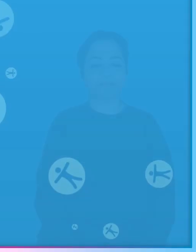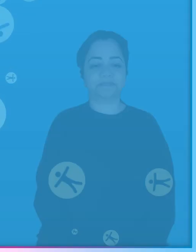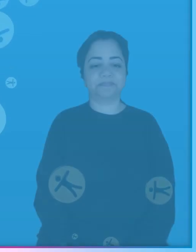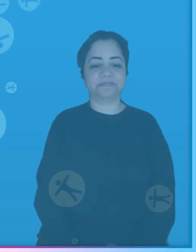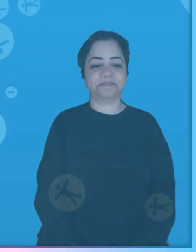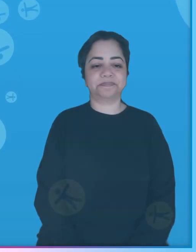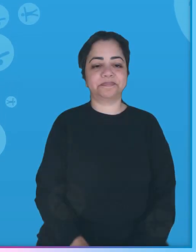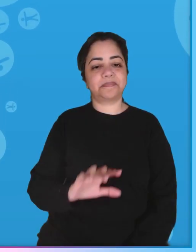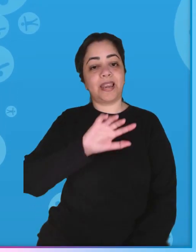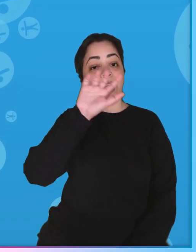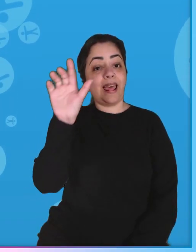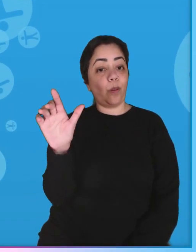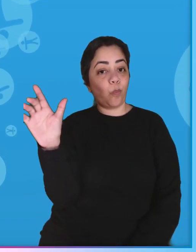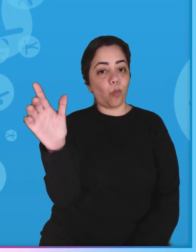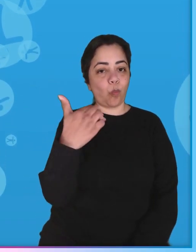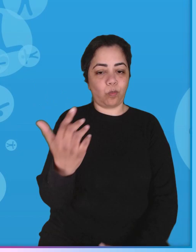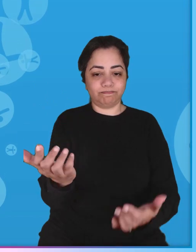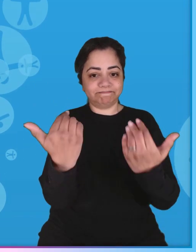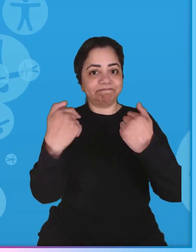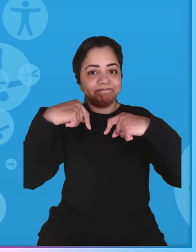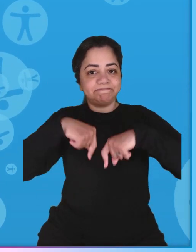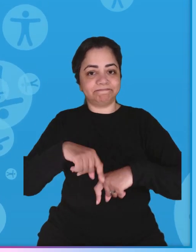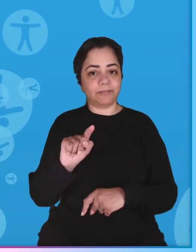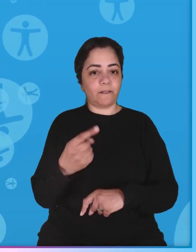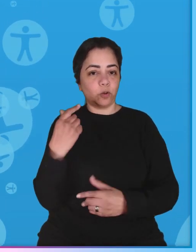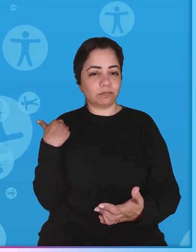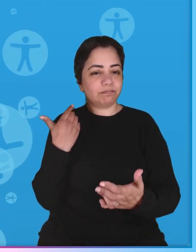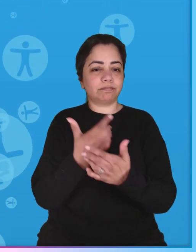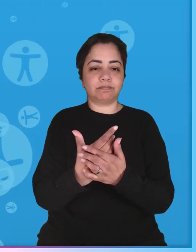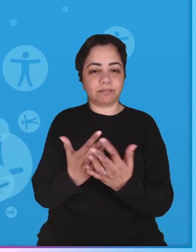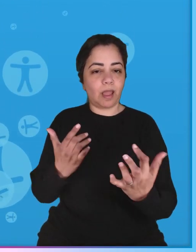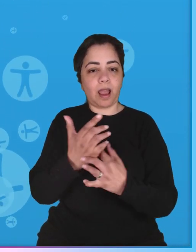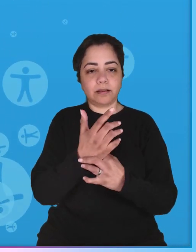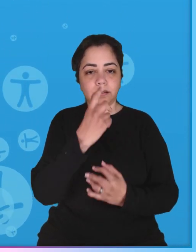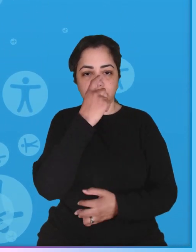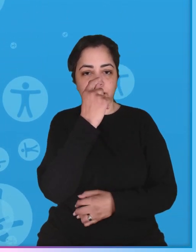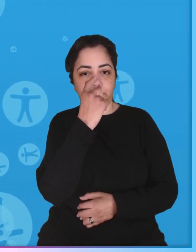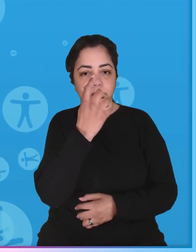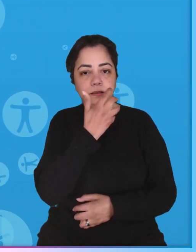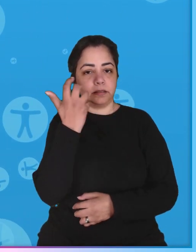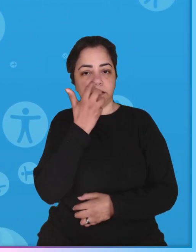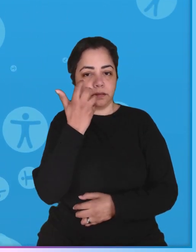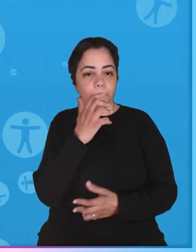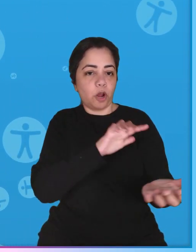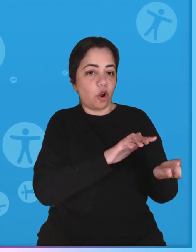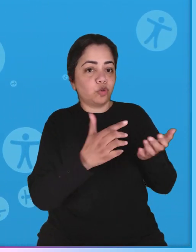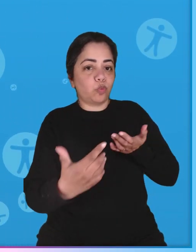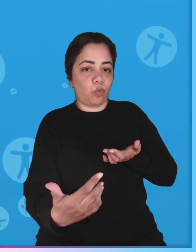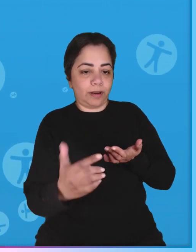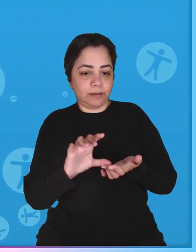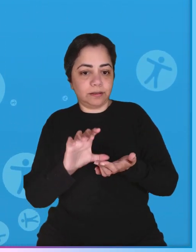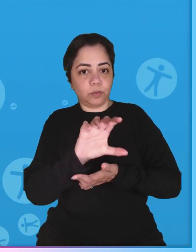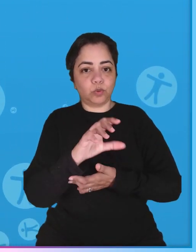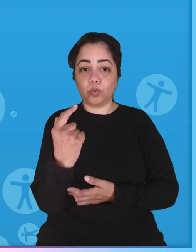[Laura Kate Dale] Hello everyone, and welcome to the first ever Access-Ability Summer Showcase sponsored by I Need Diverse Games.